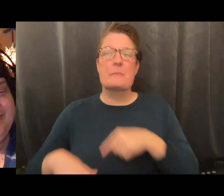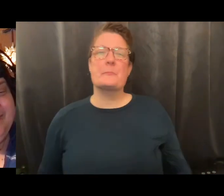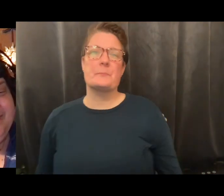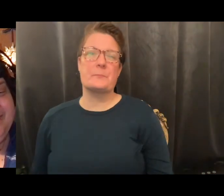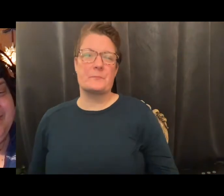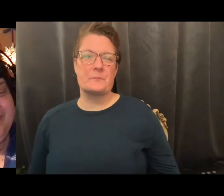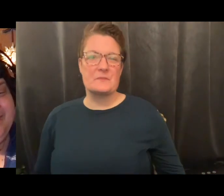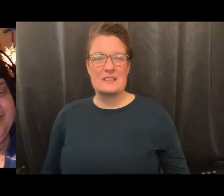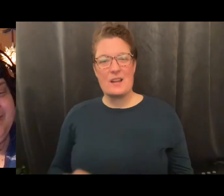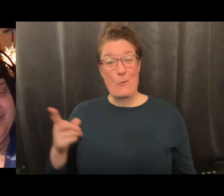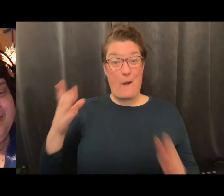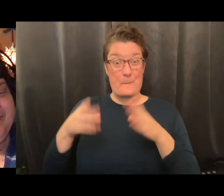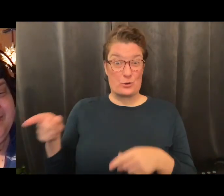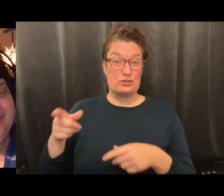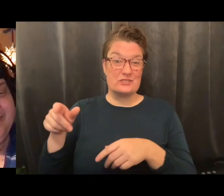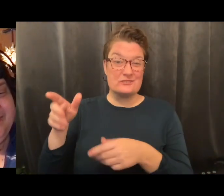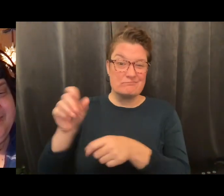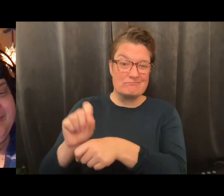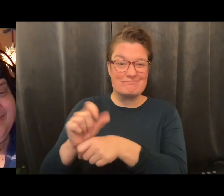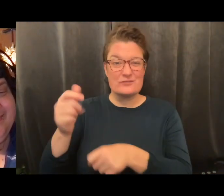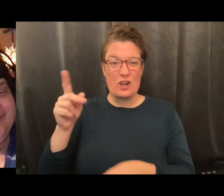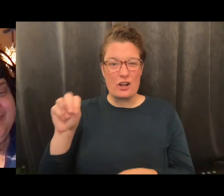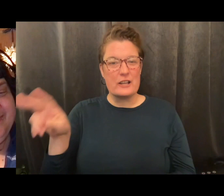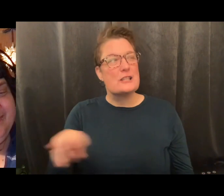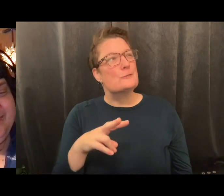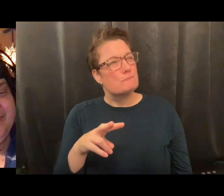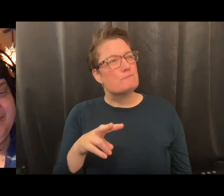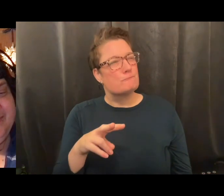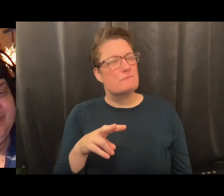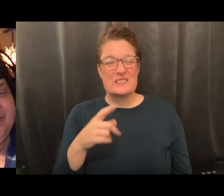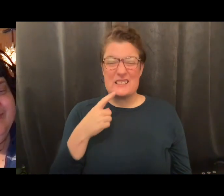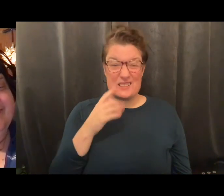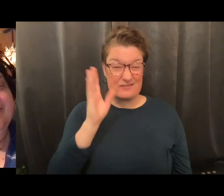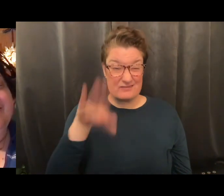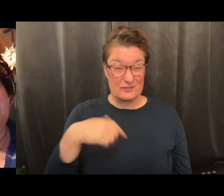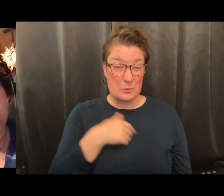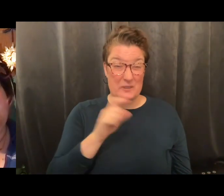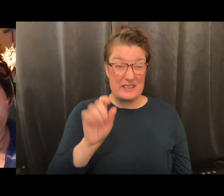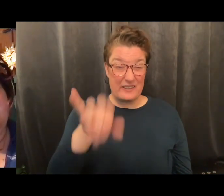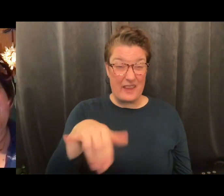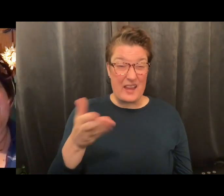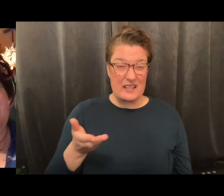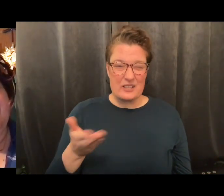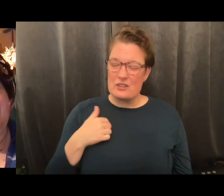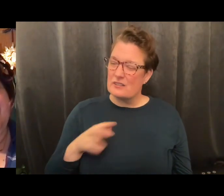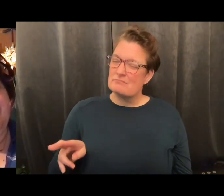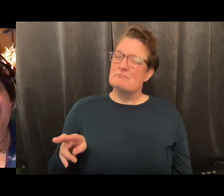and he just said, we need that here. And I just felt like, yeah, it wasn't just important to me, but it like